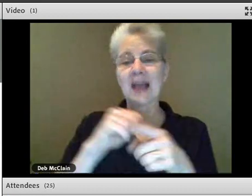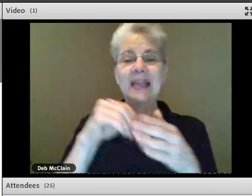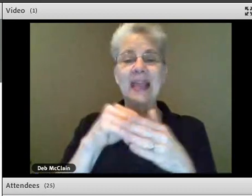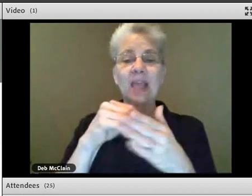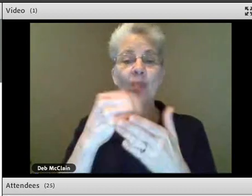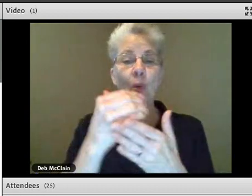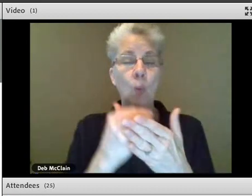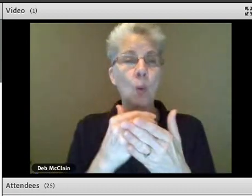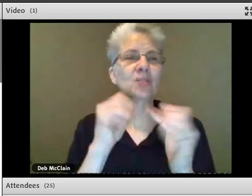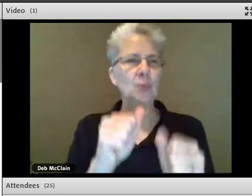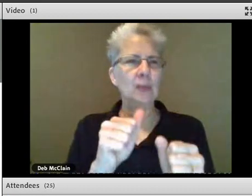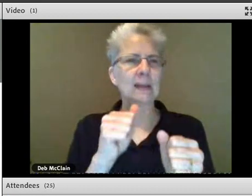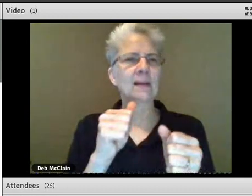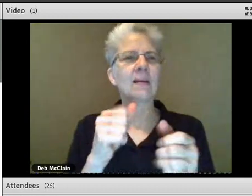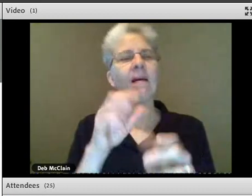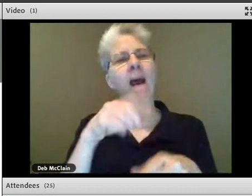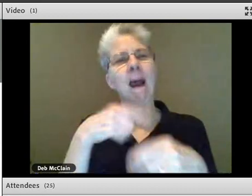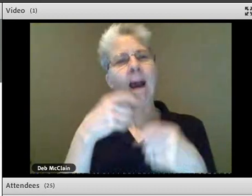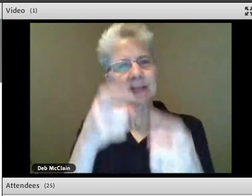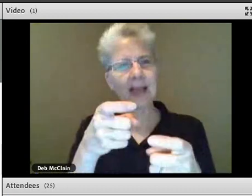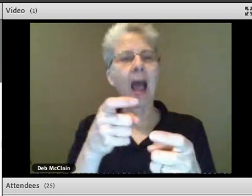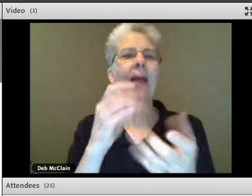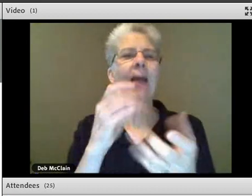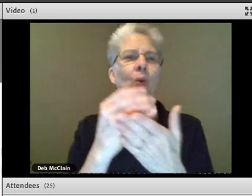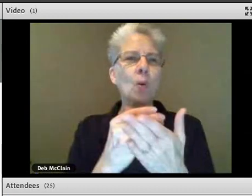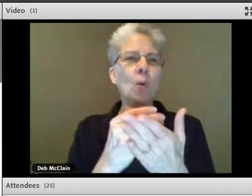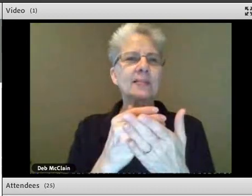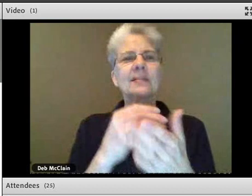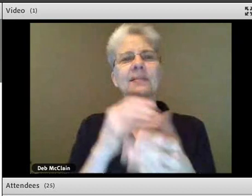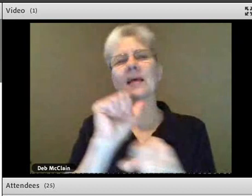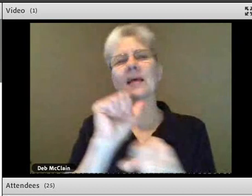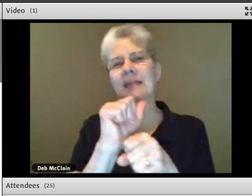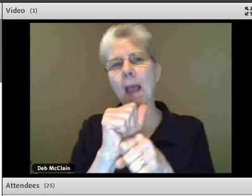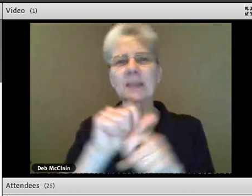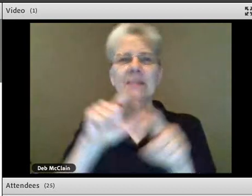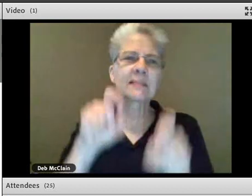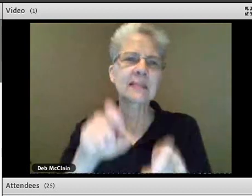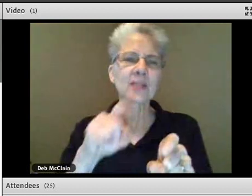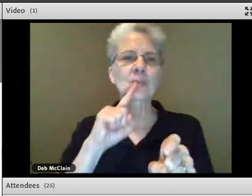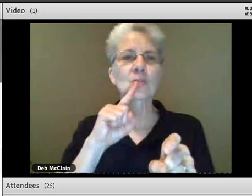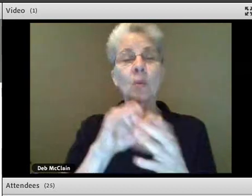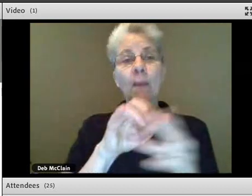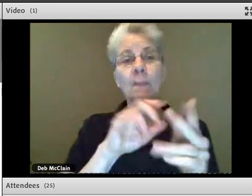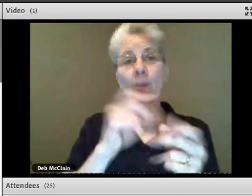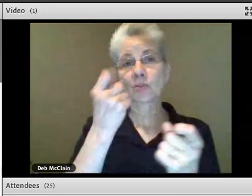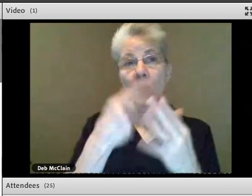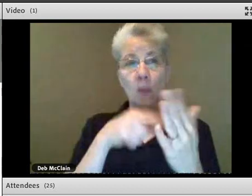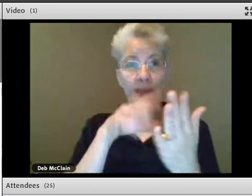you're able to then assign courses and assignments and tests to make sure that people understand what they were learning,